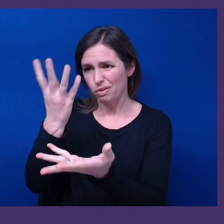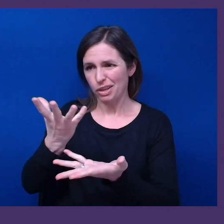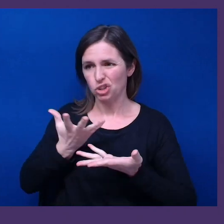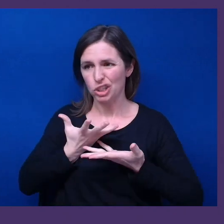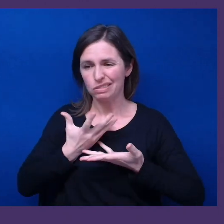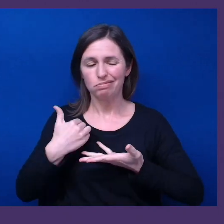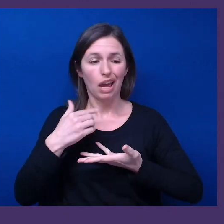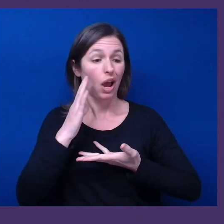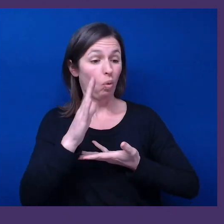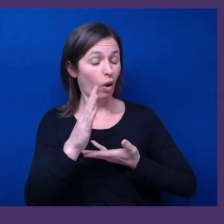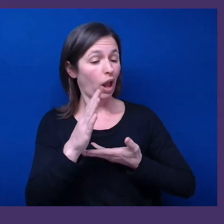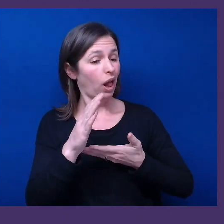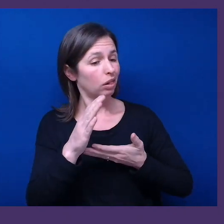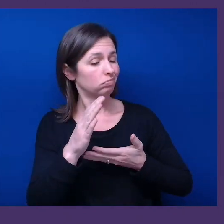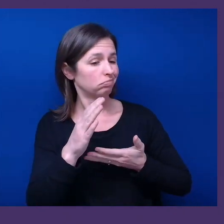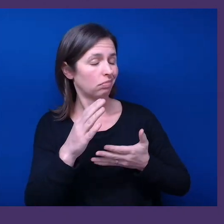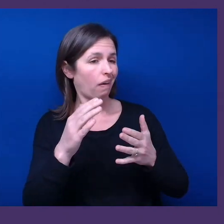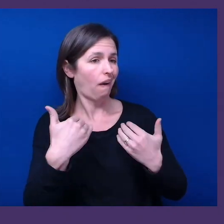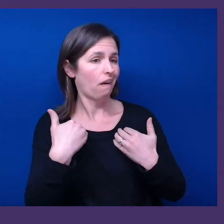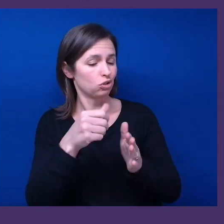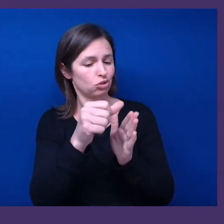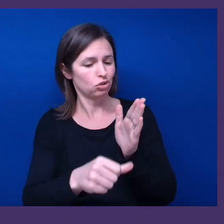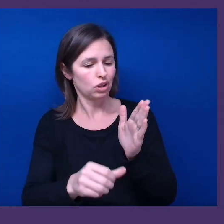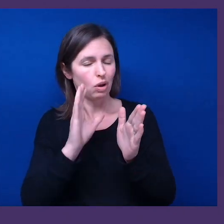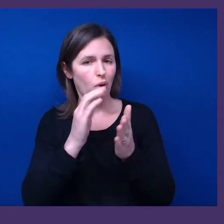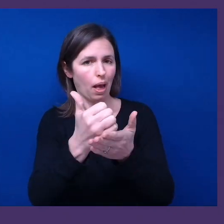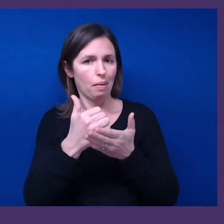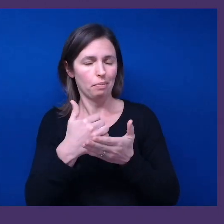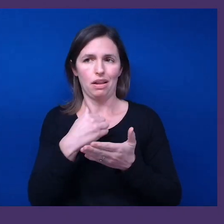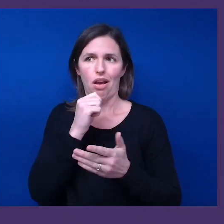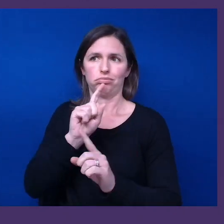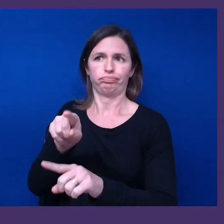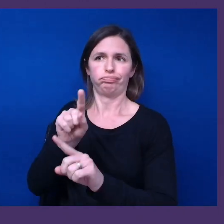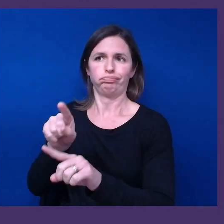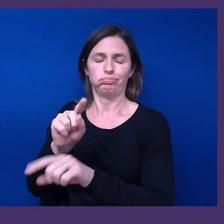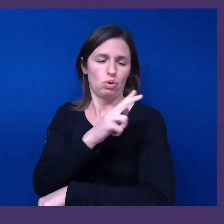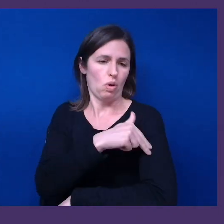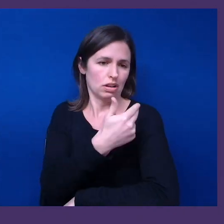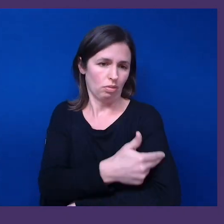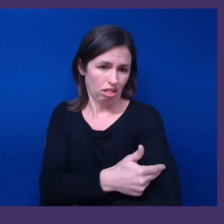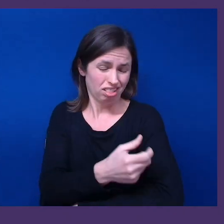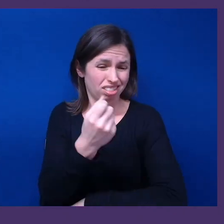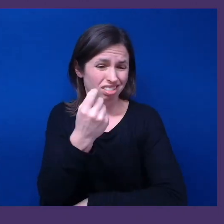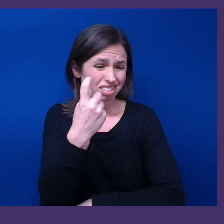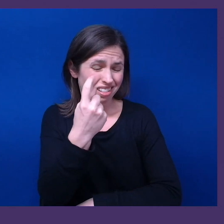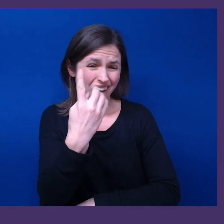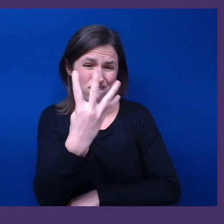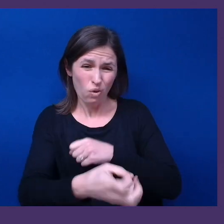And this came after about four years of misdiagnosis, medical malpractice, and not being believed,